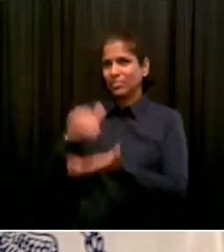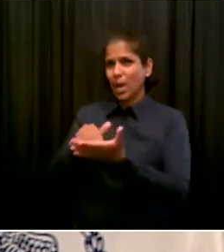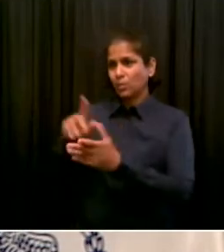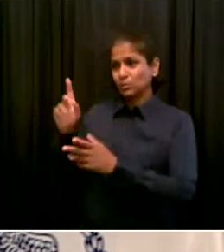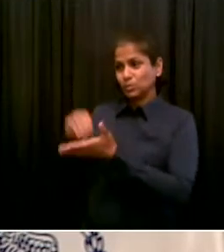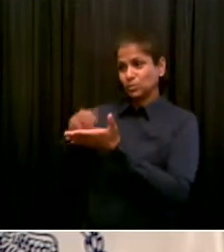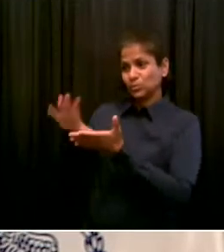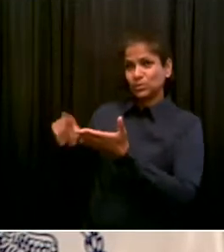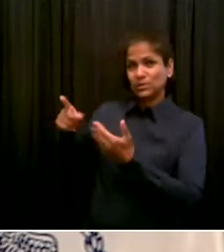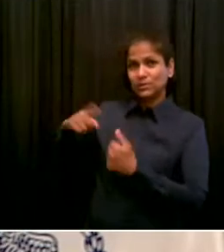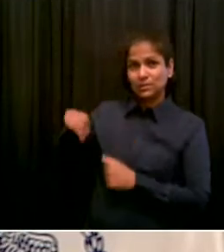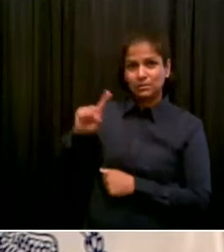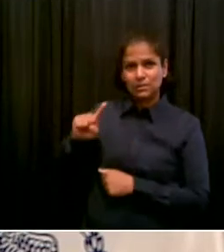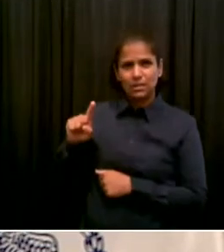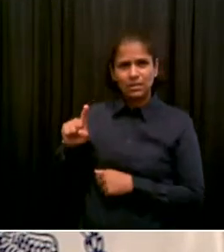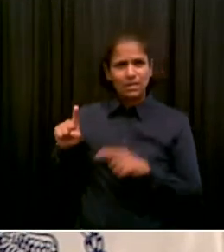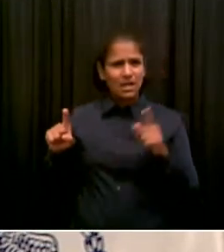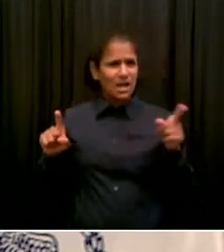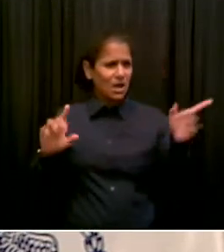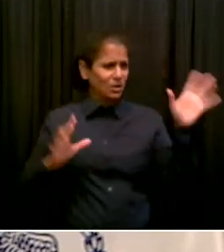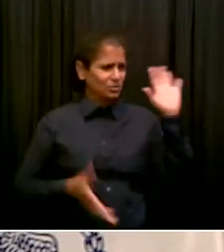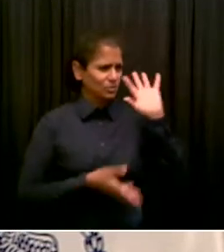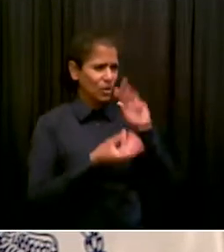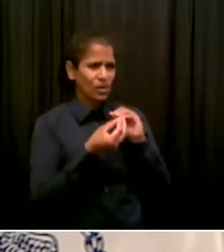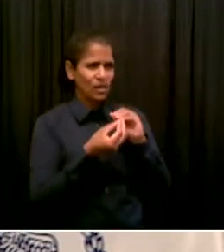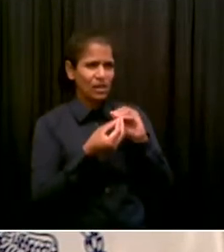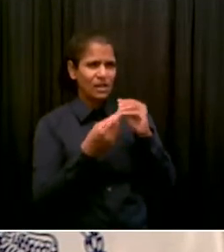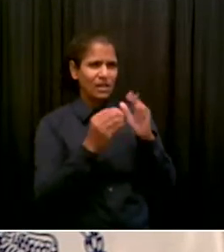MY COLLEAGUE SAID THAT IS ABOUT